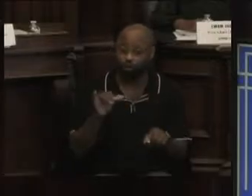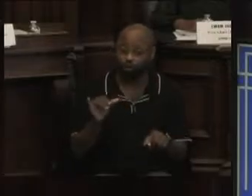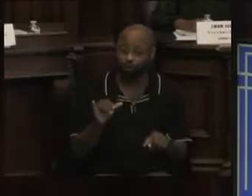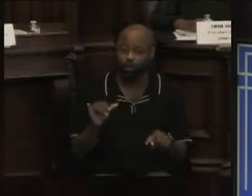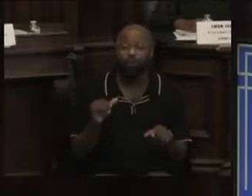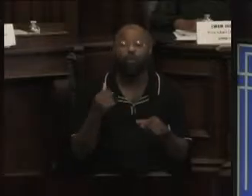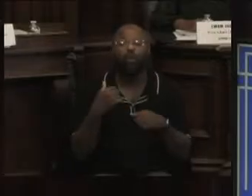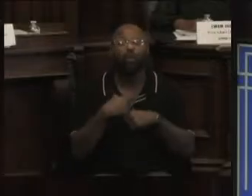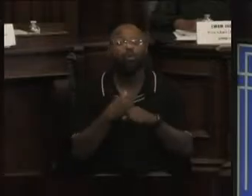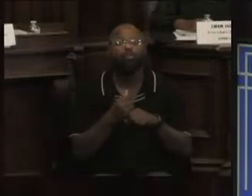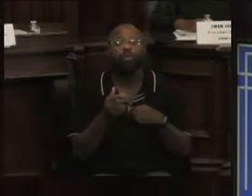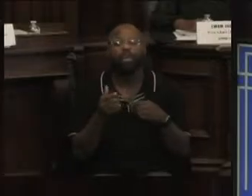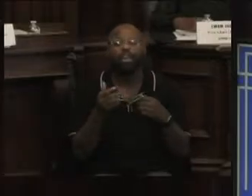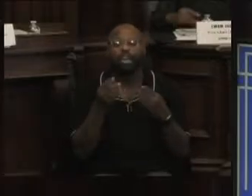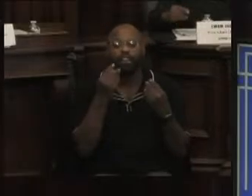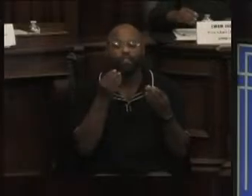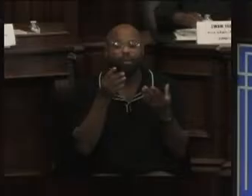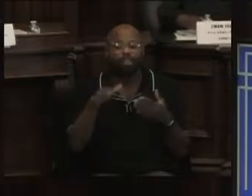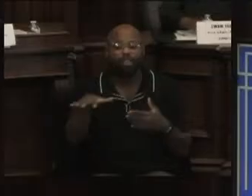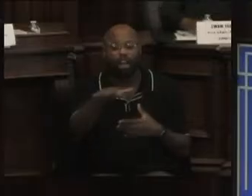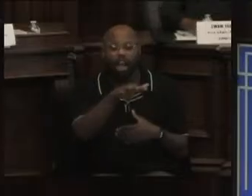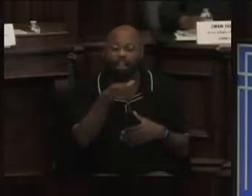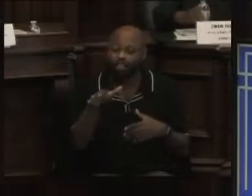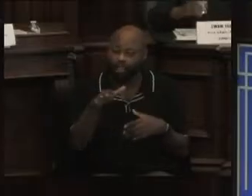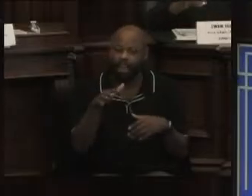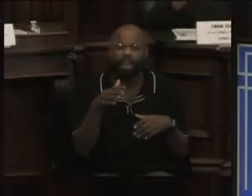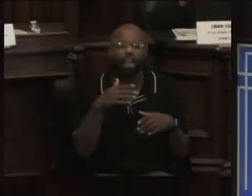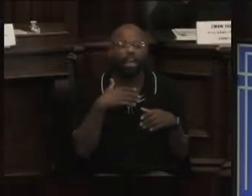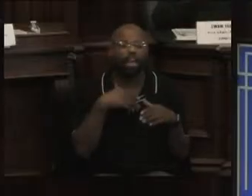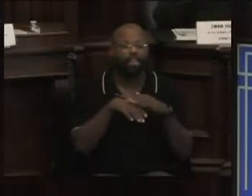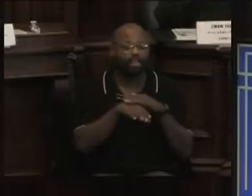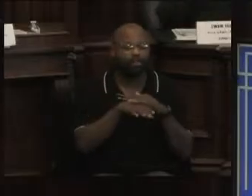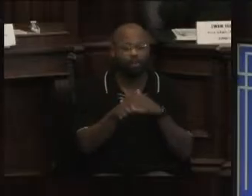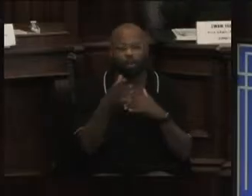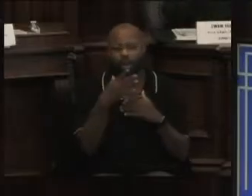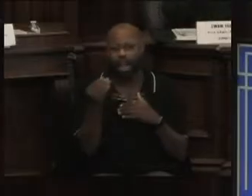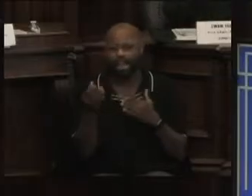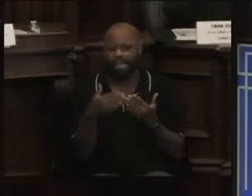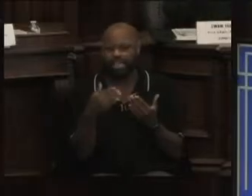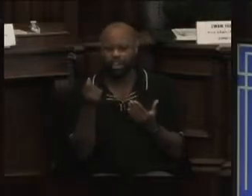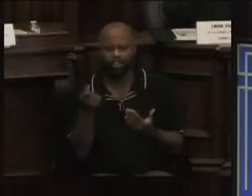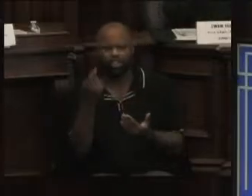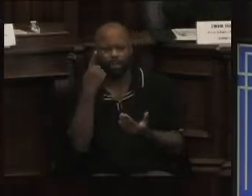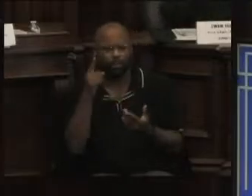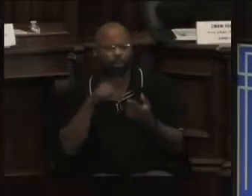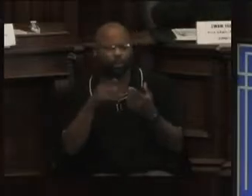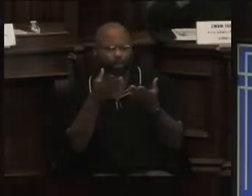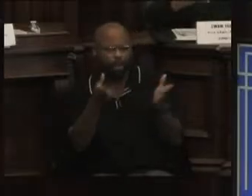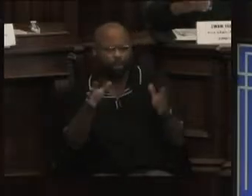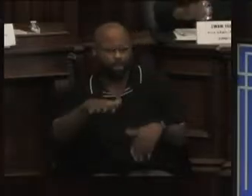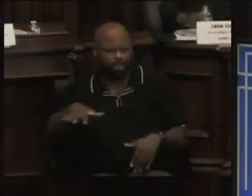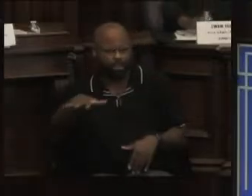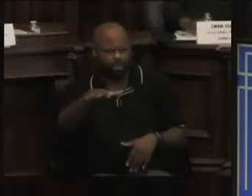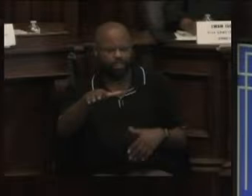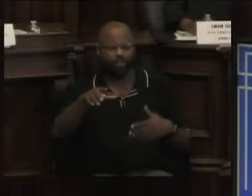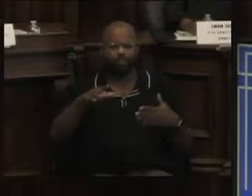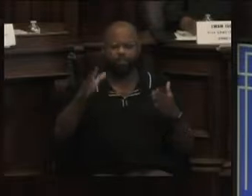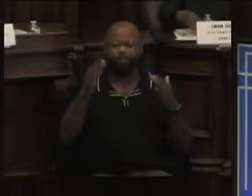practices, transparency and reporting, making information